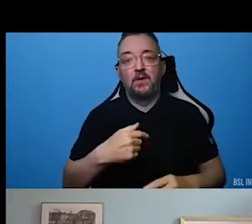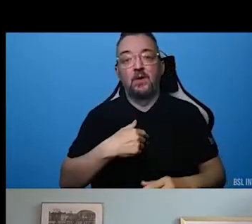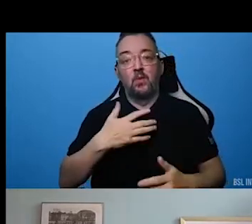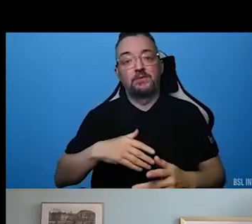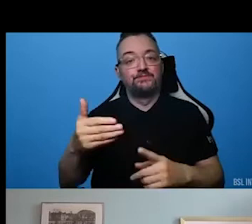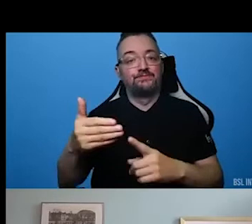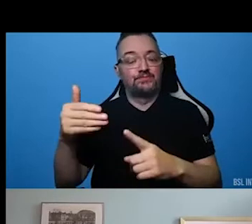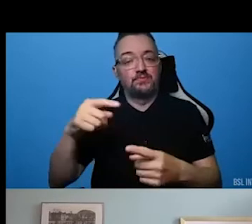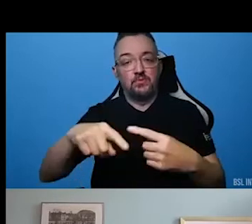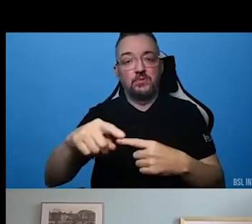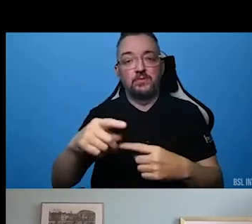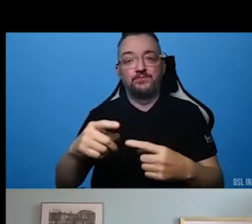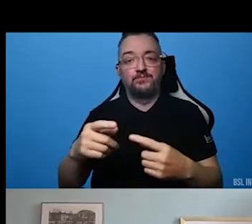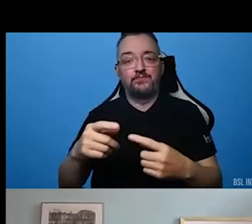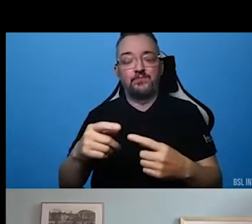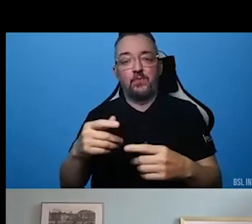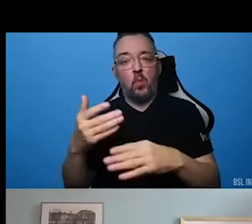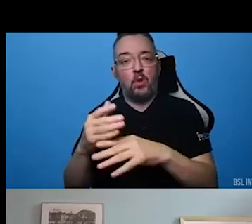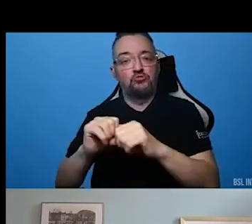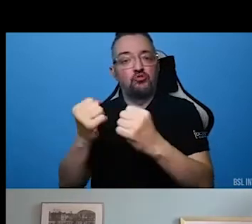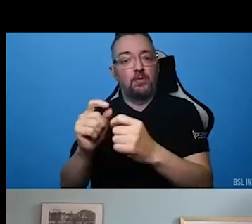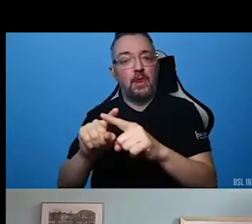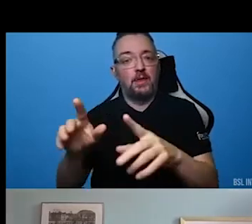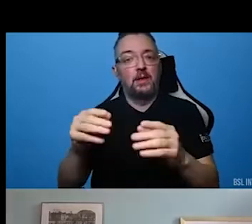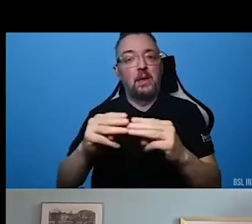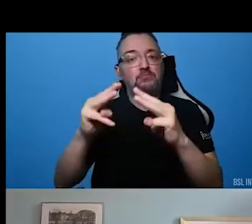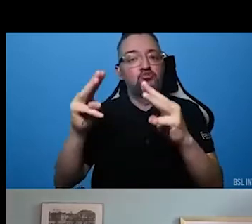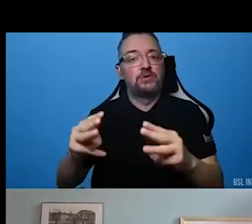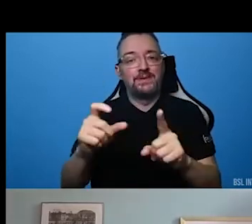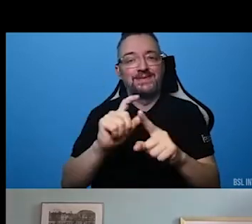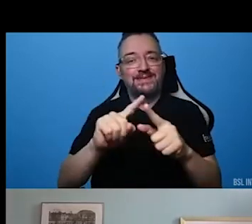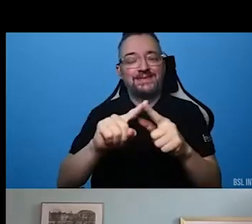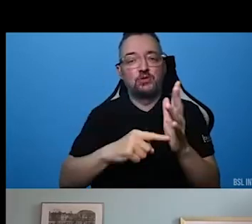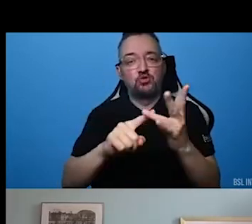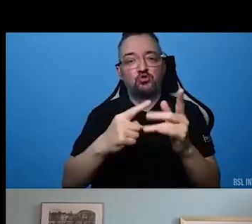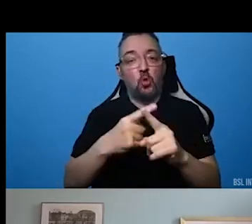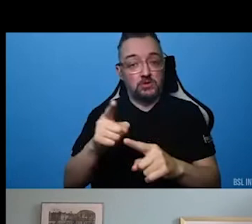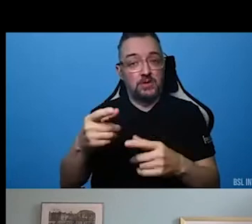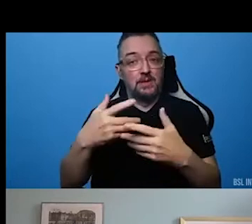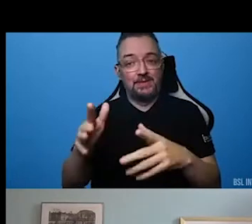the works of groups like Museum Detox which have really pushed the boundaries